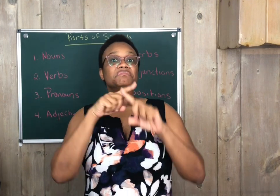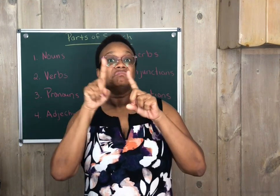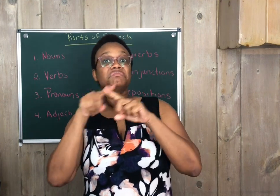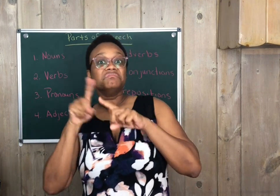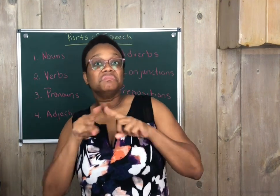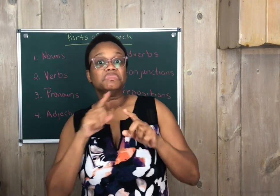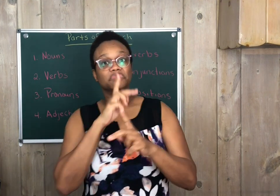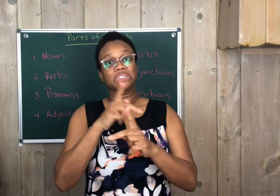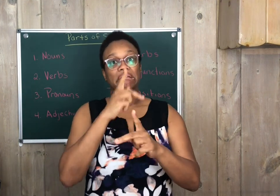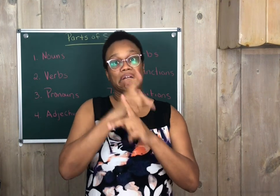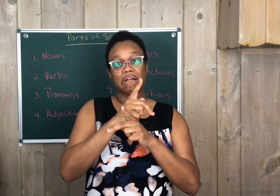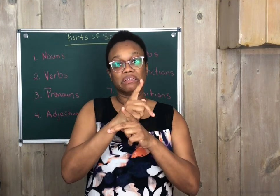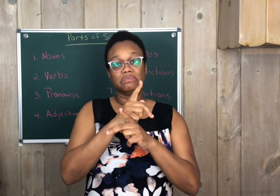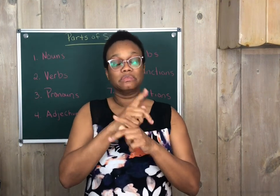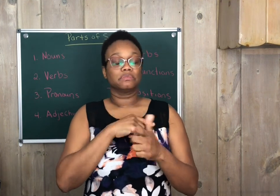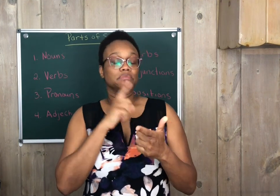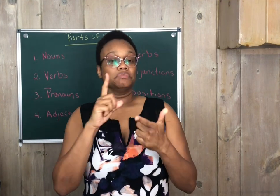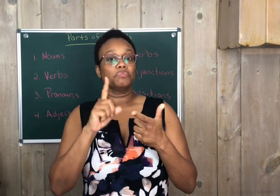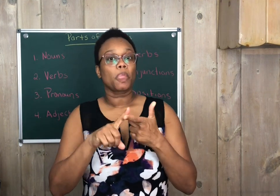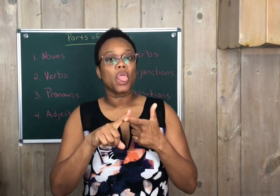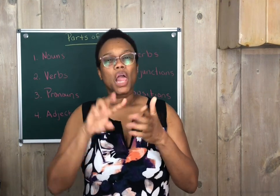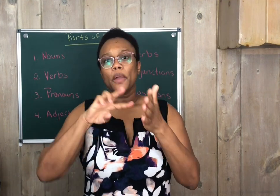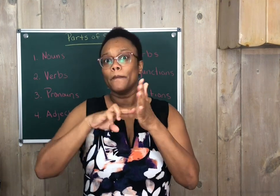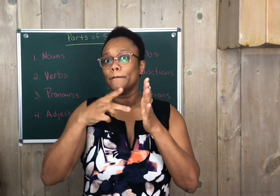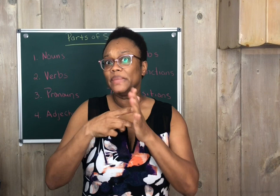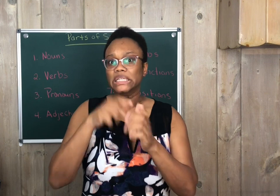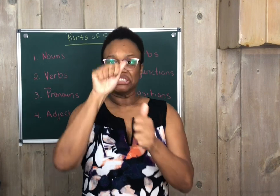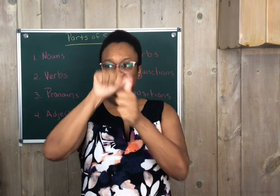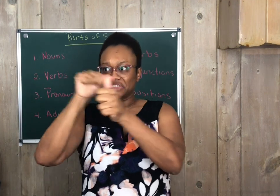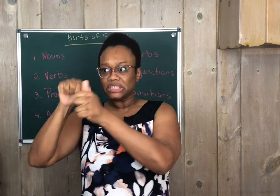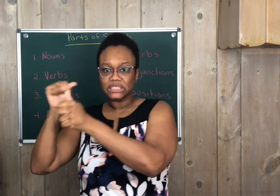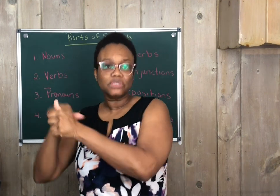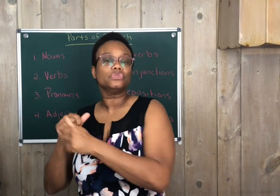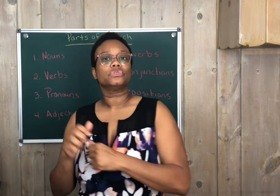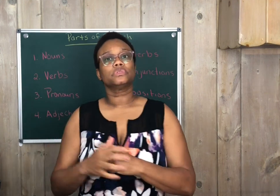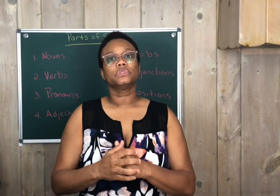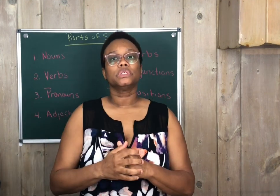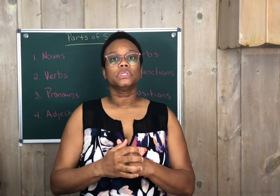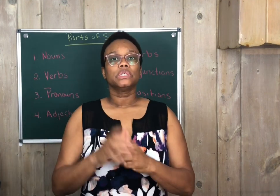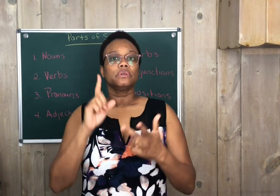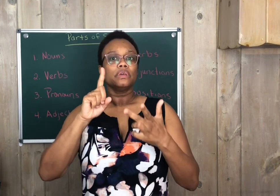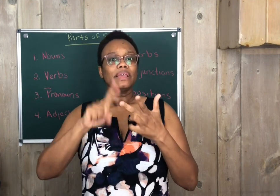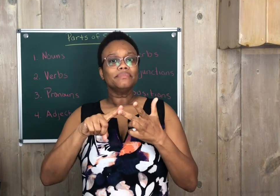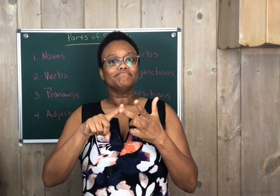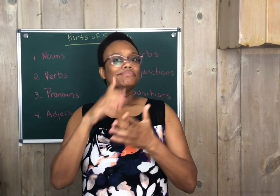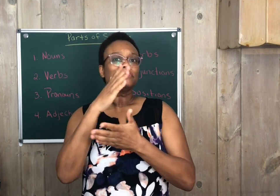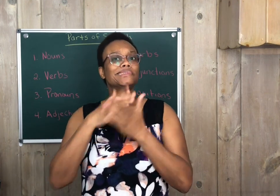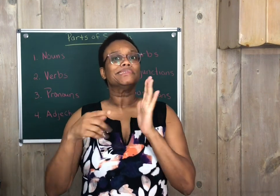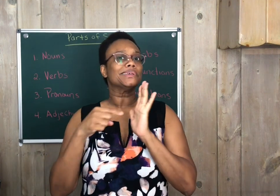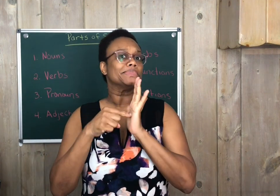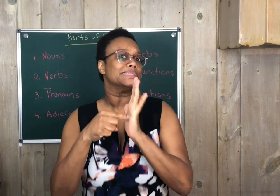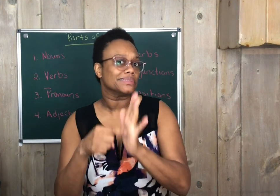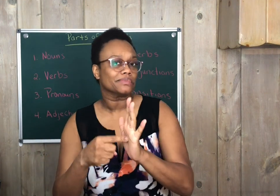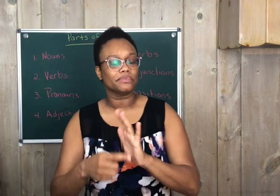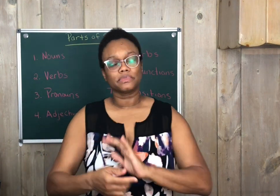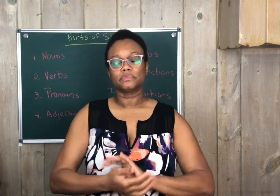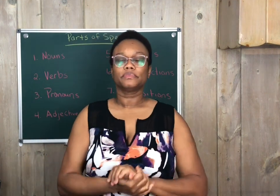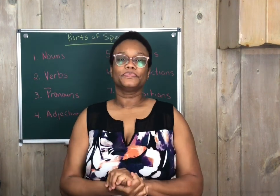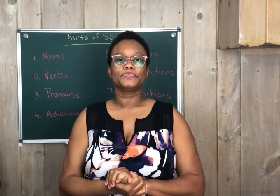What are the different kinds of parts of speech, what are the meanings for each of them, and some examples?